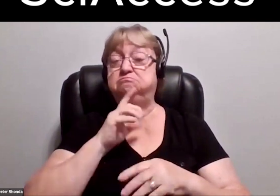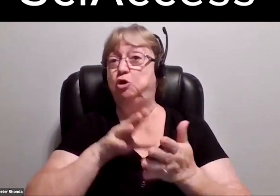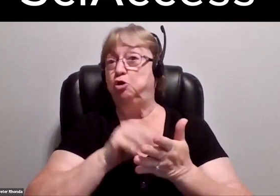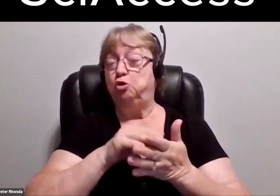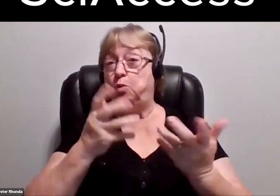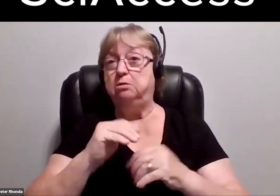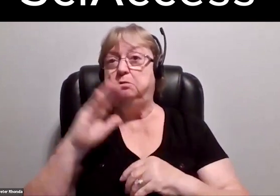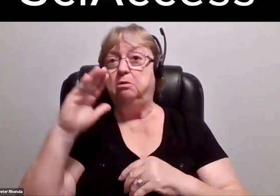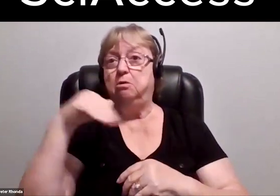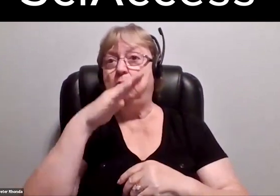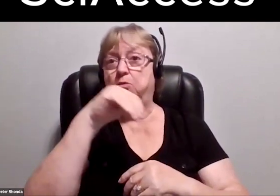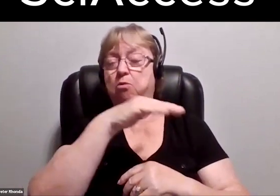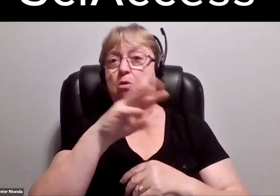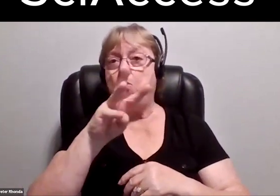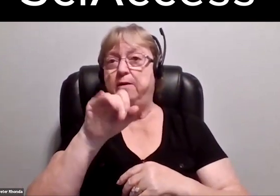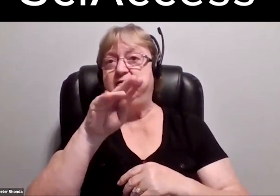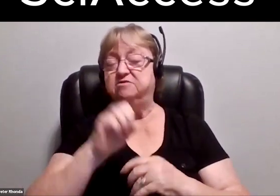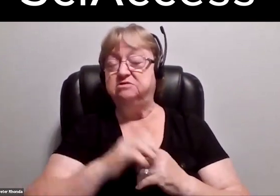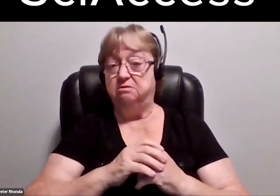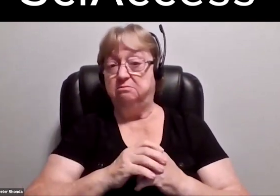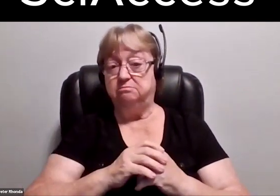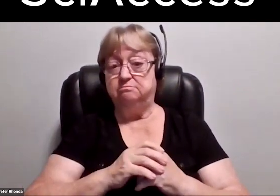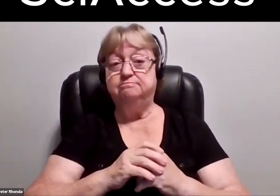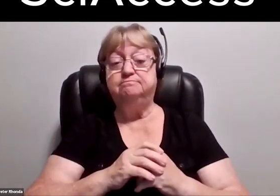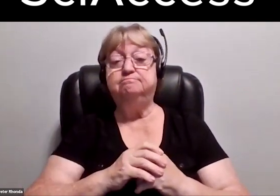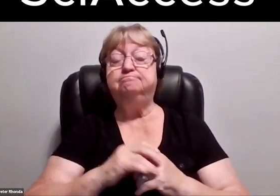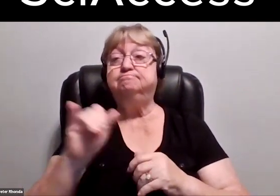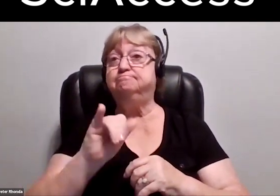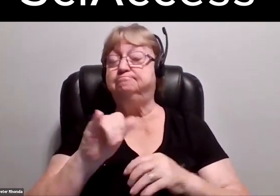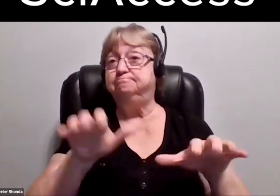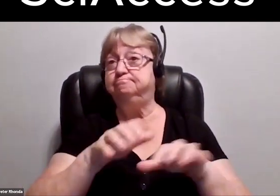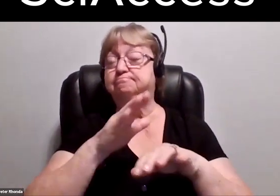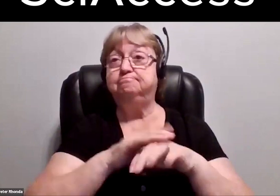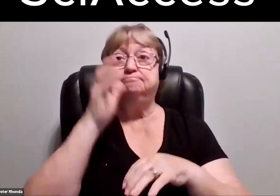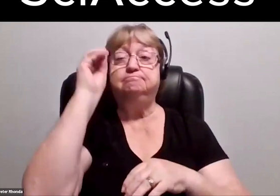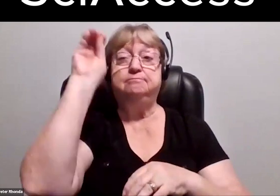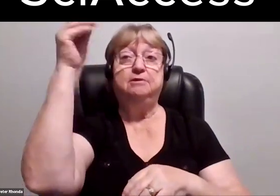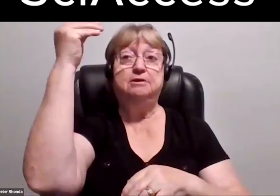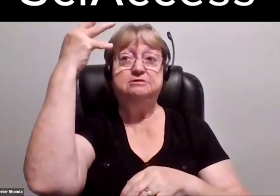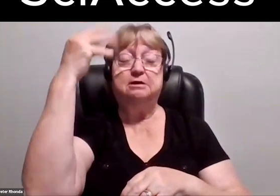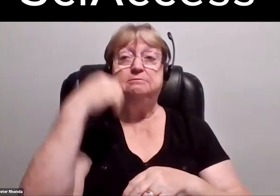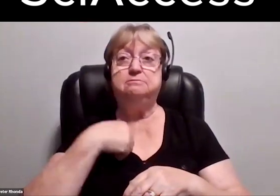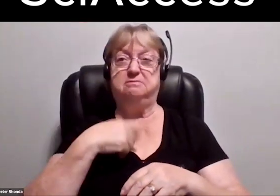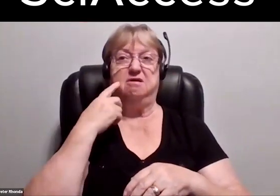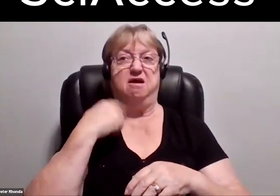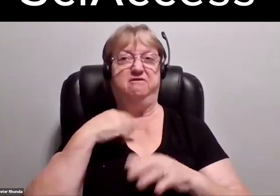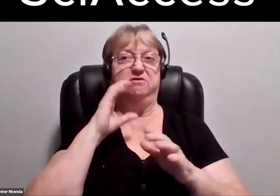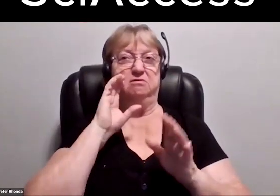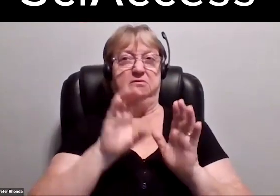There is a activity we do on the sun, and I'm showing an image of a 3D printed model of the sun,